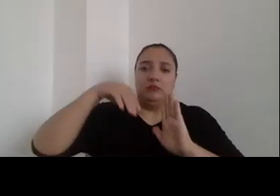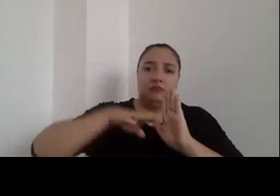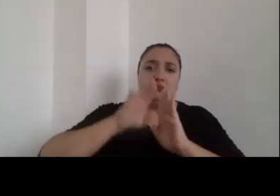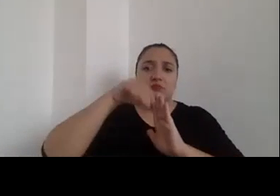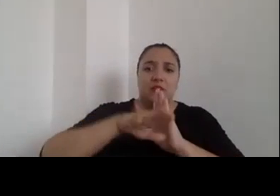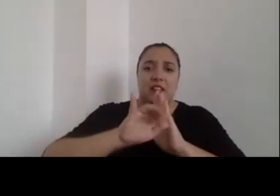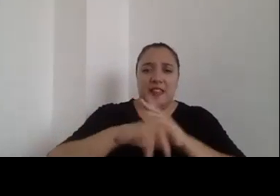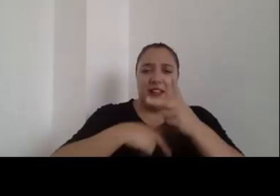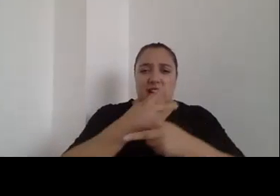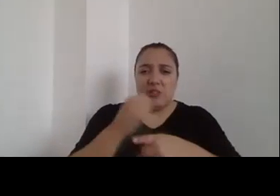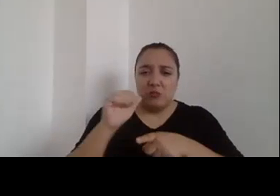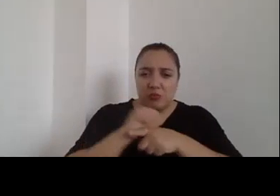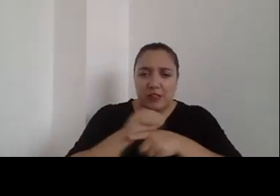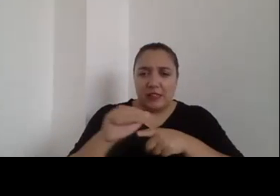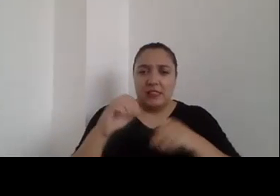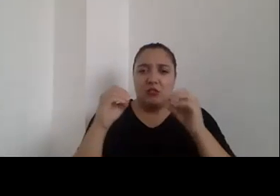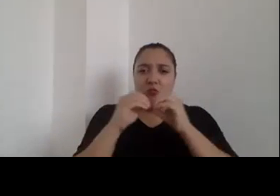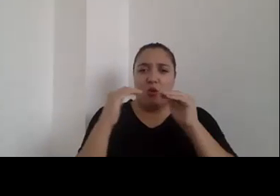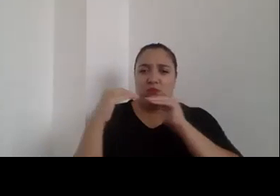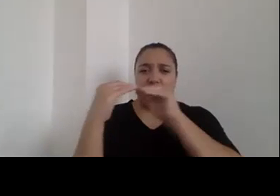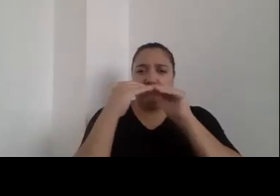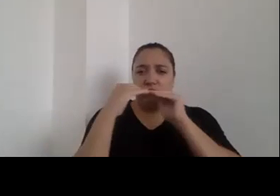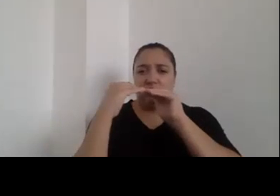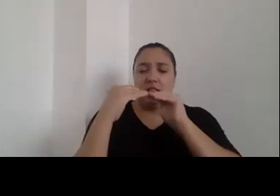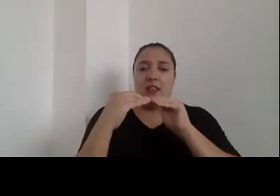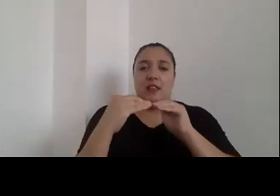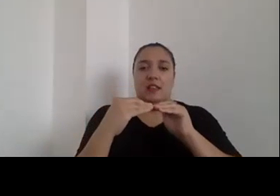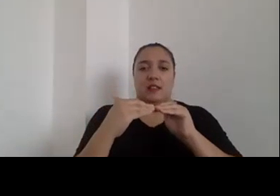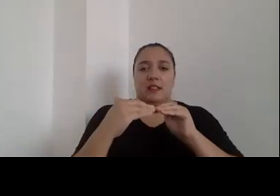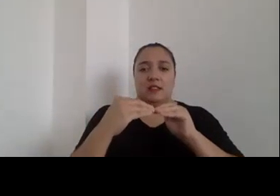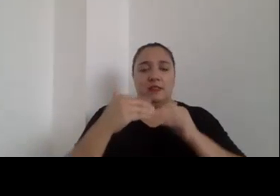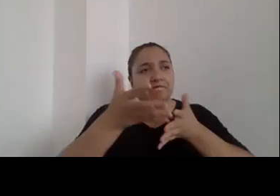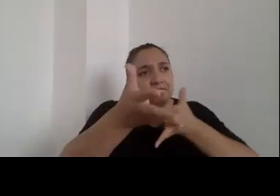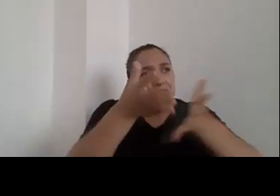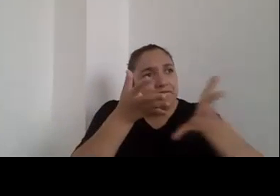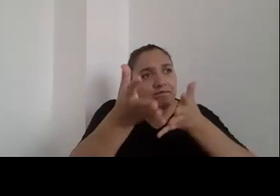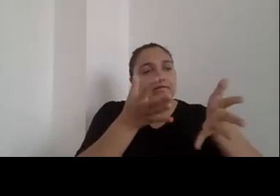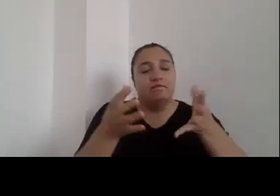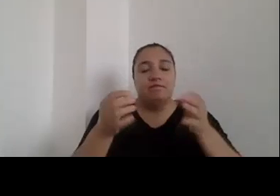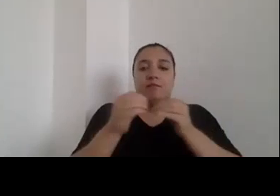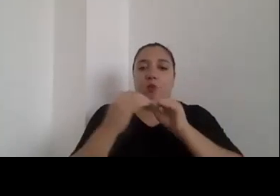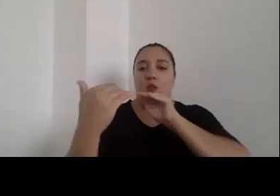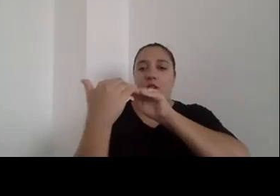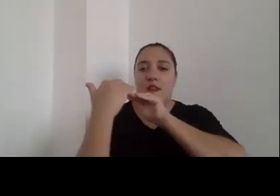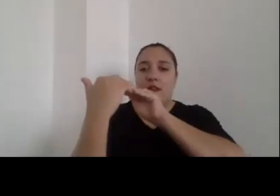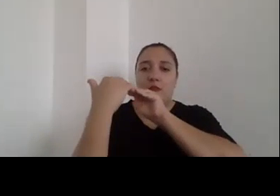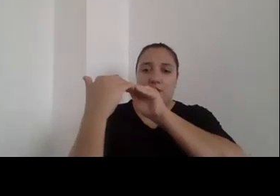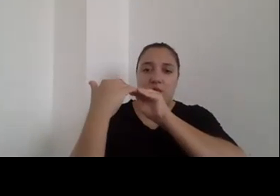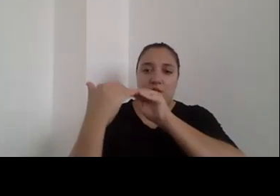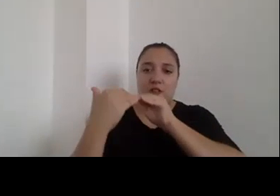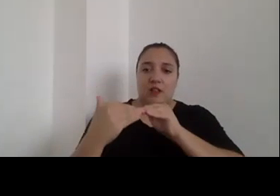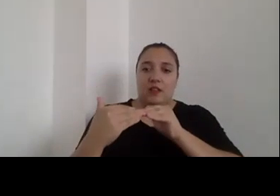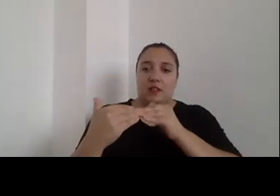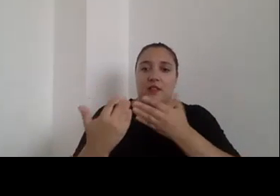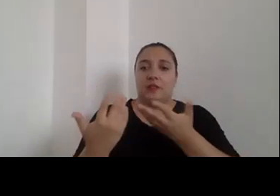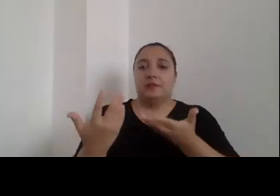of sharing that I think need to be -- remember that's there